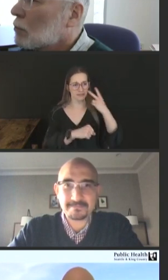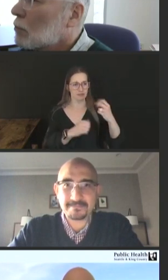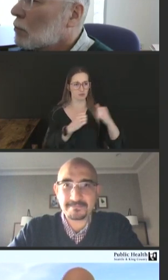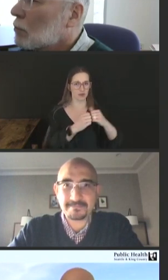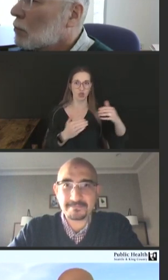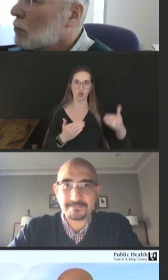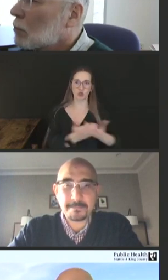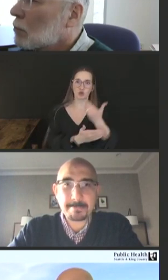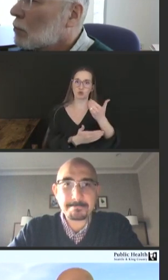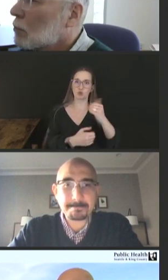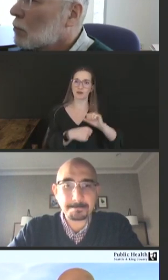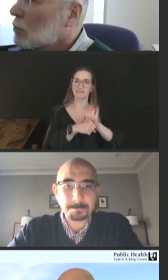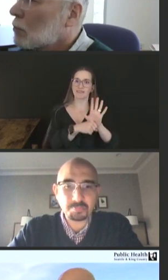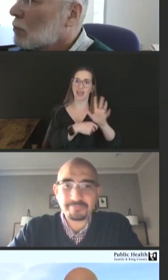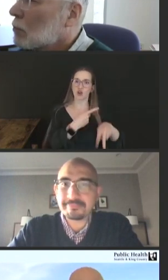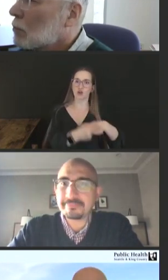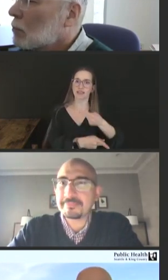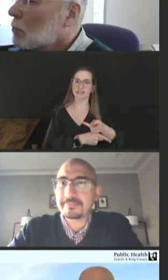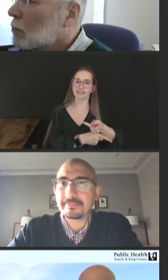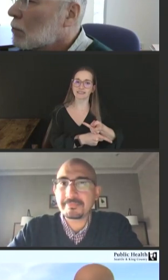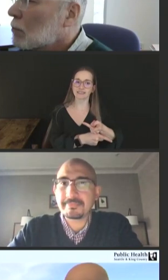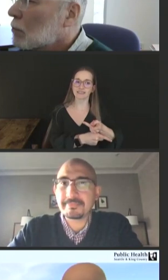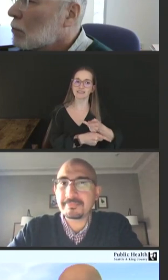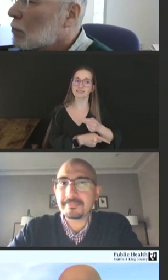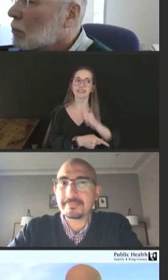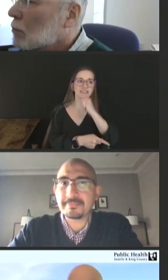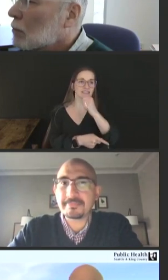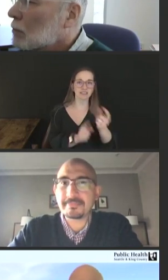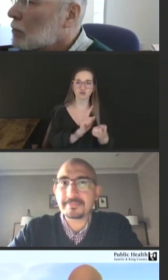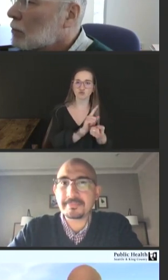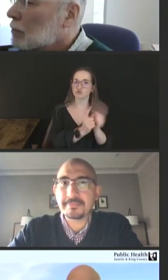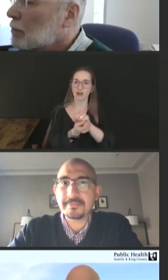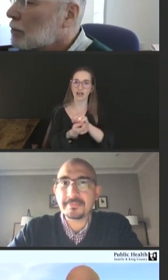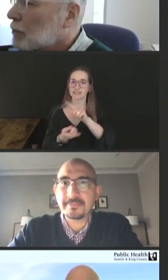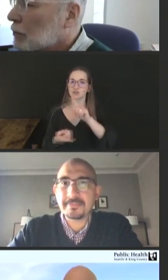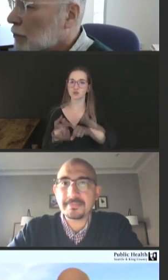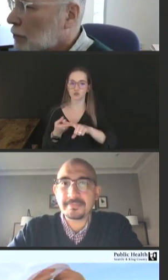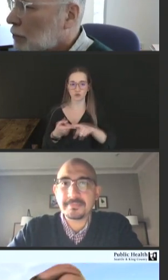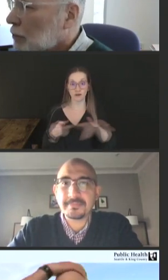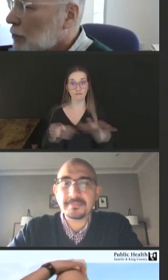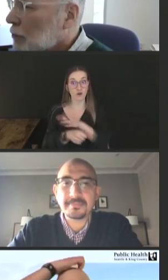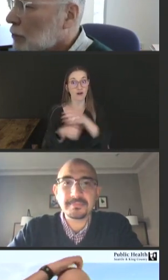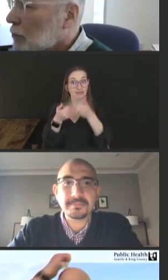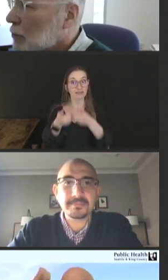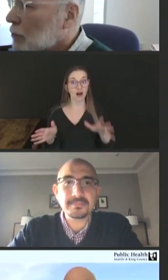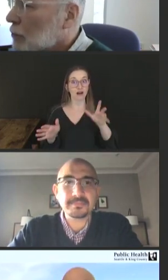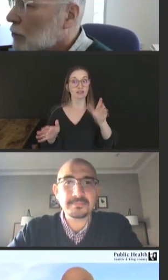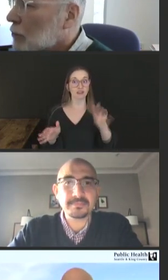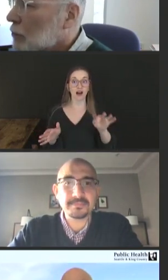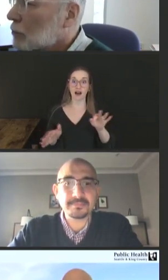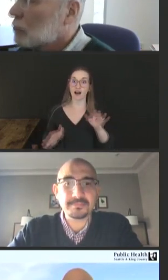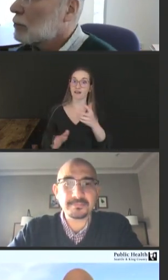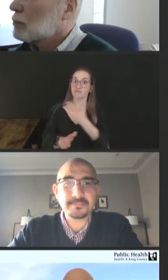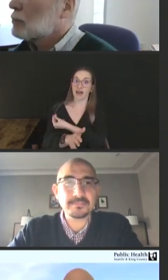does not translate into complete loss of vaccine efficacy, as you might expect from the